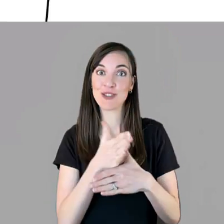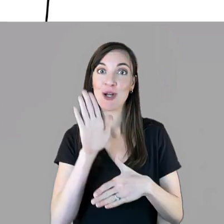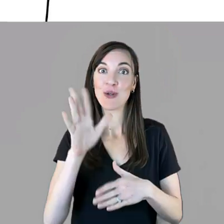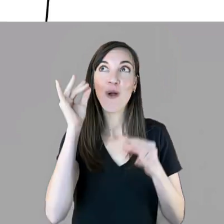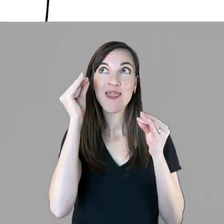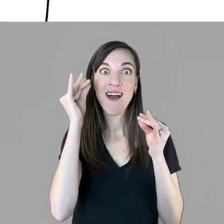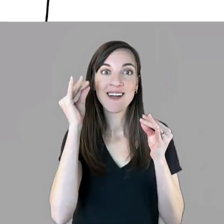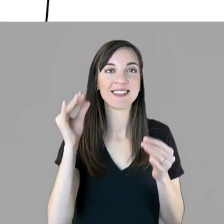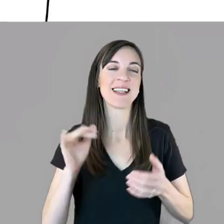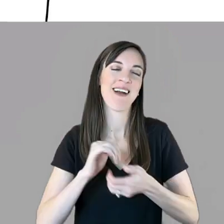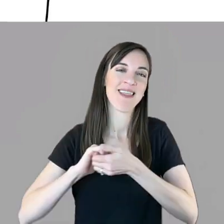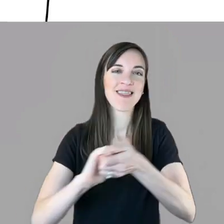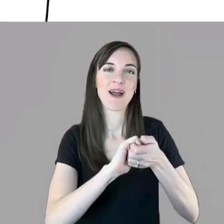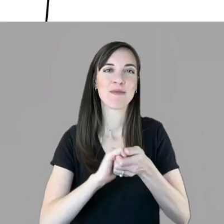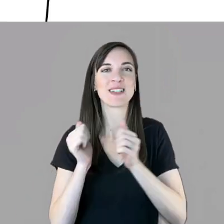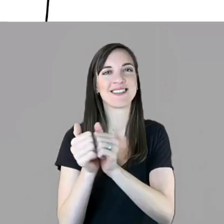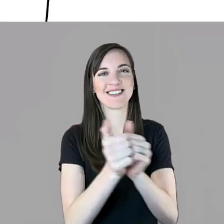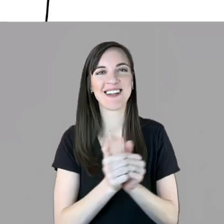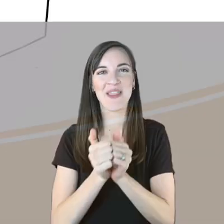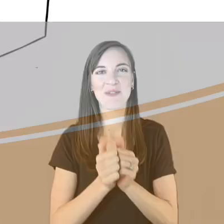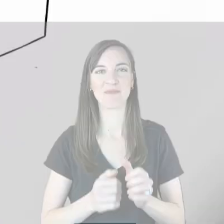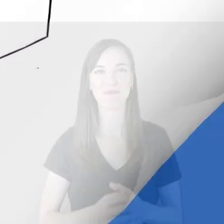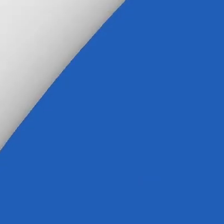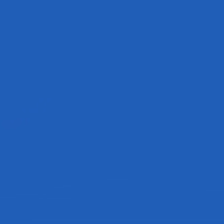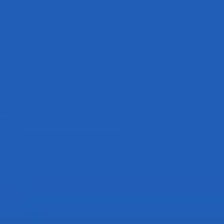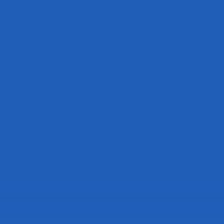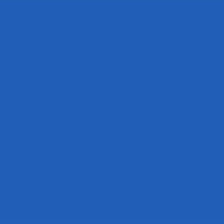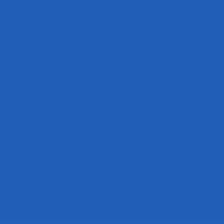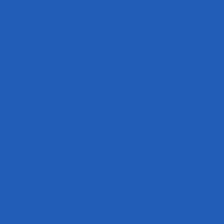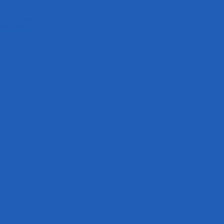and share your thoughts to collaborate together!